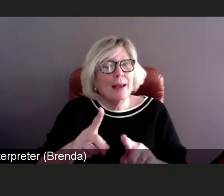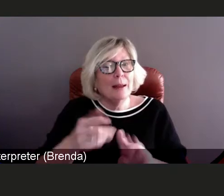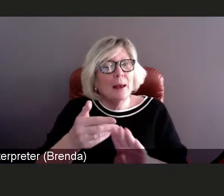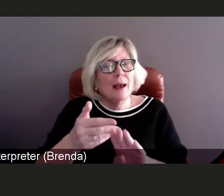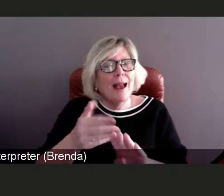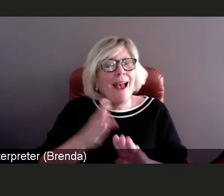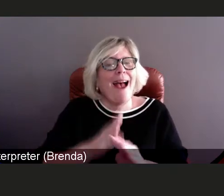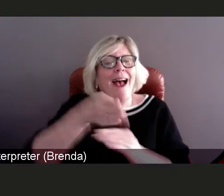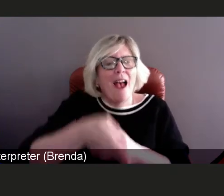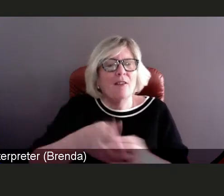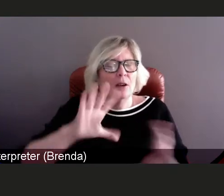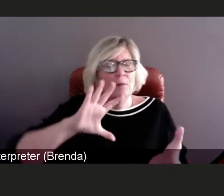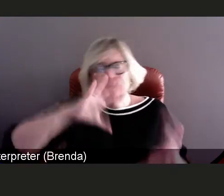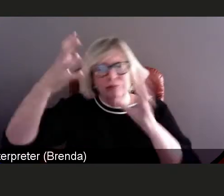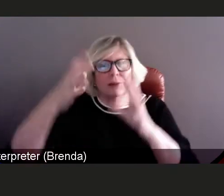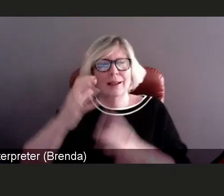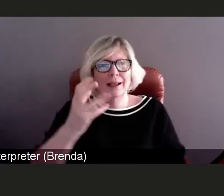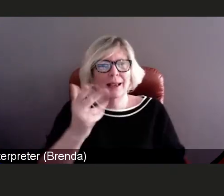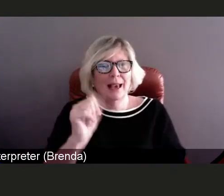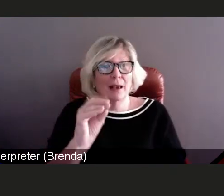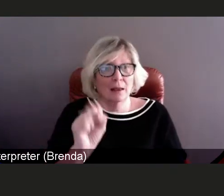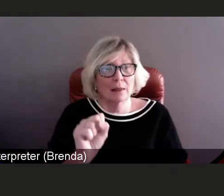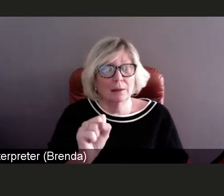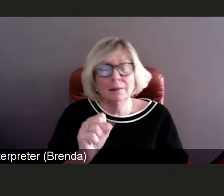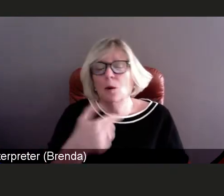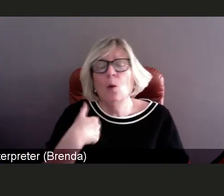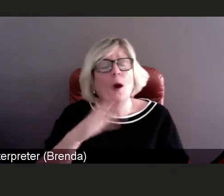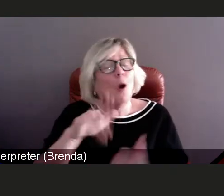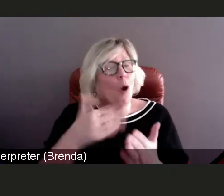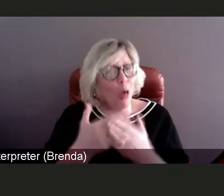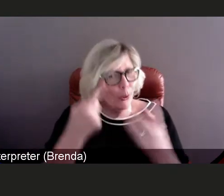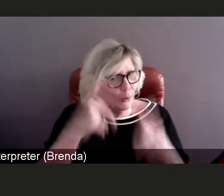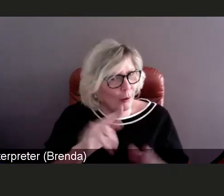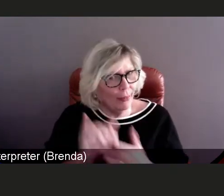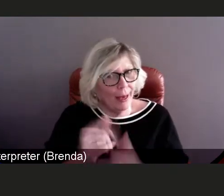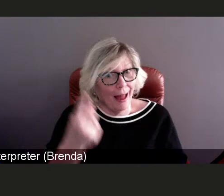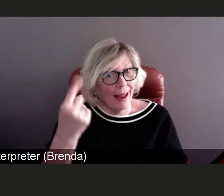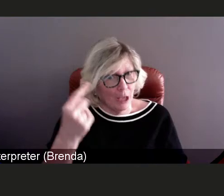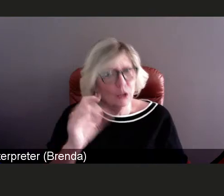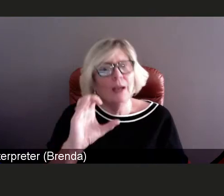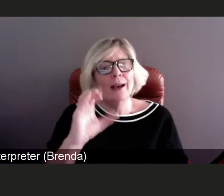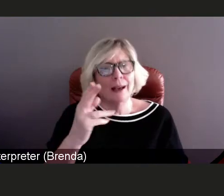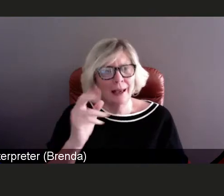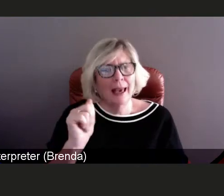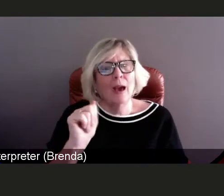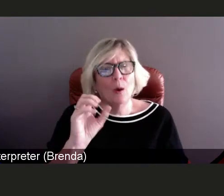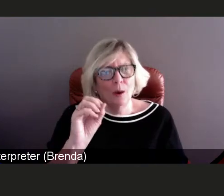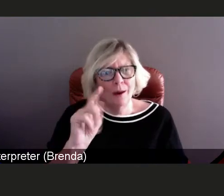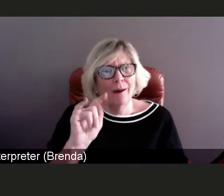that the last year was totally chaotic. But, it gave us here at Beebe Healthcare